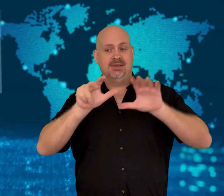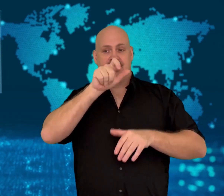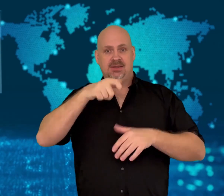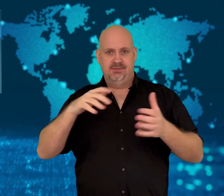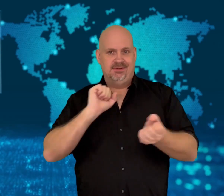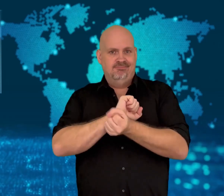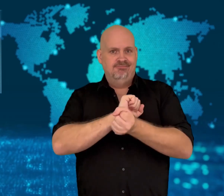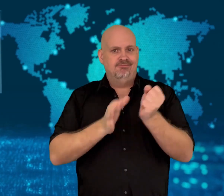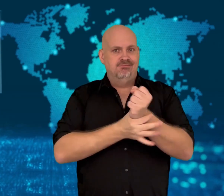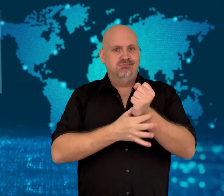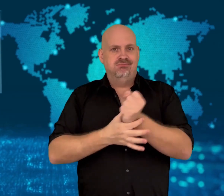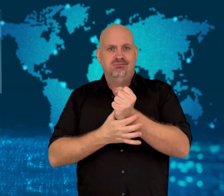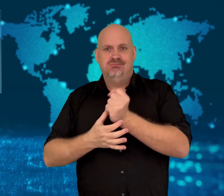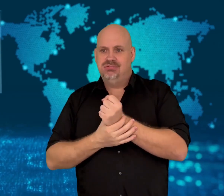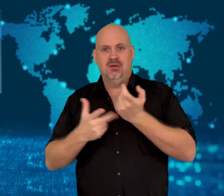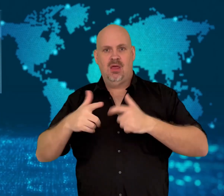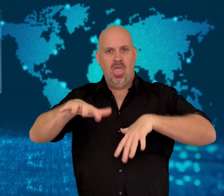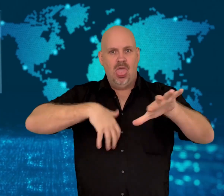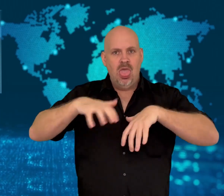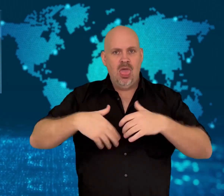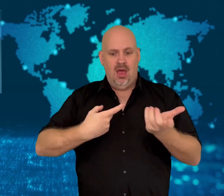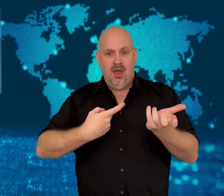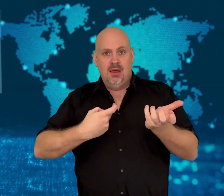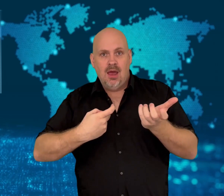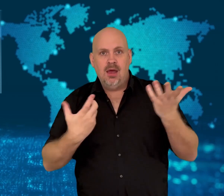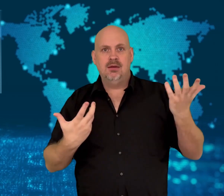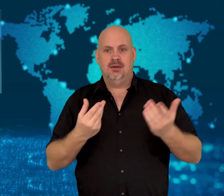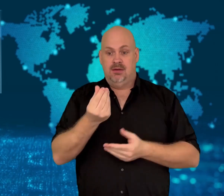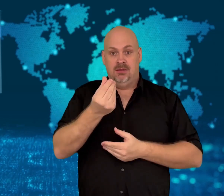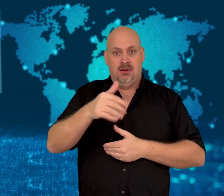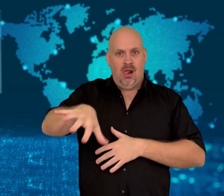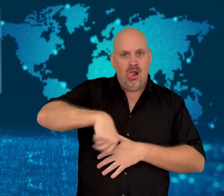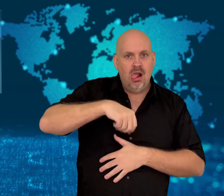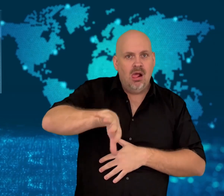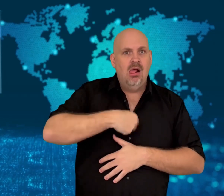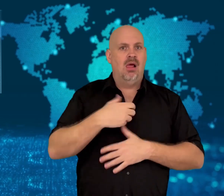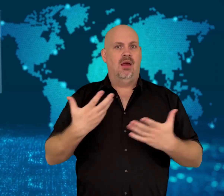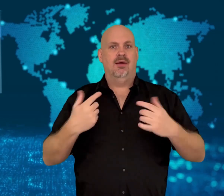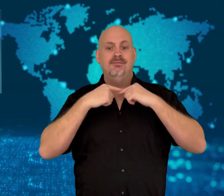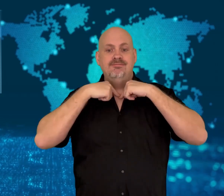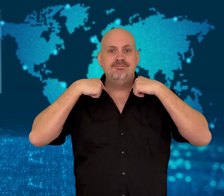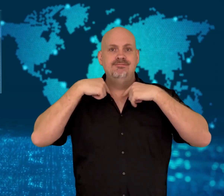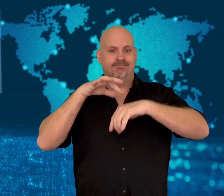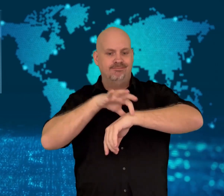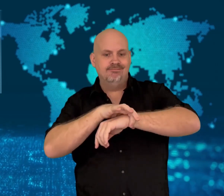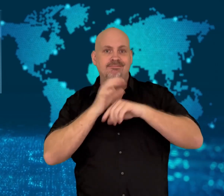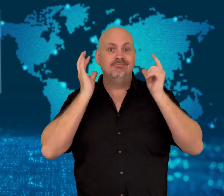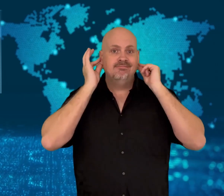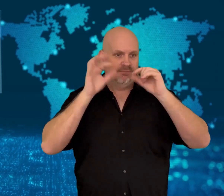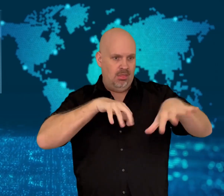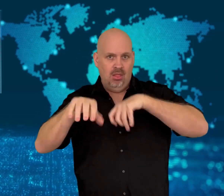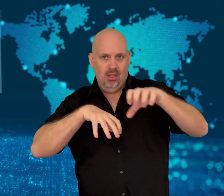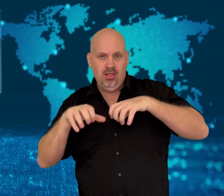There have also been 48 arrests for looting of guns, cash, and jewelry.